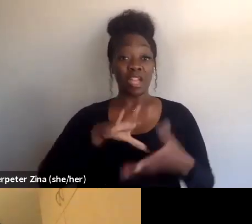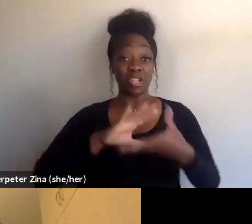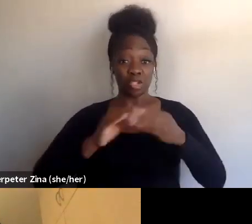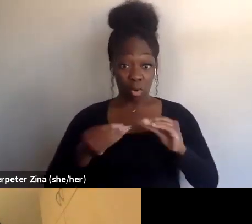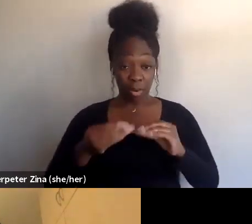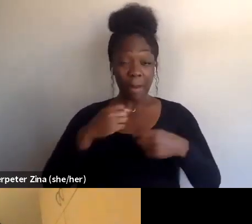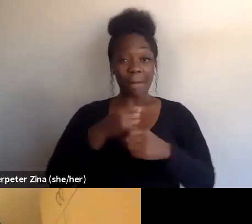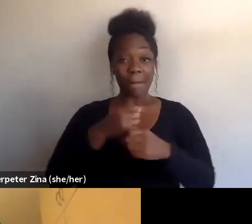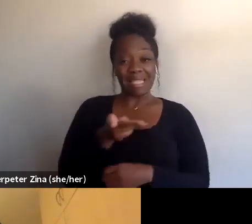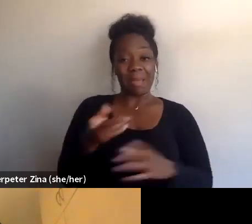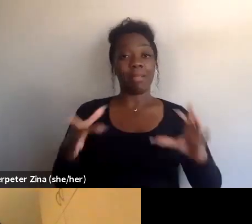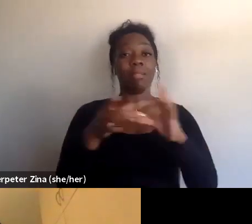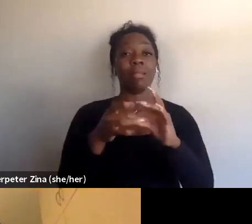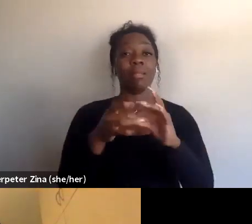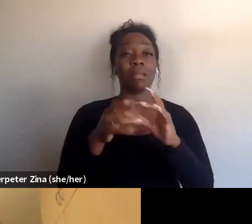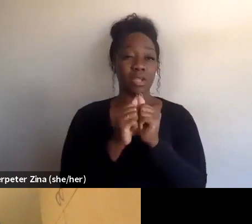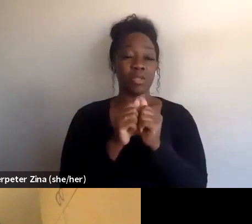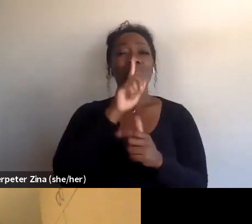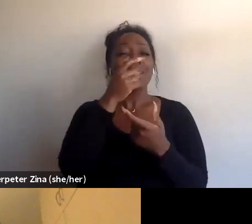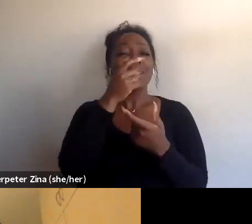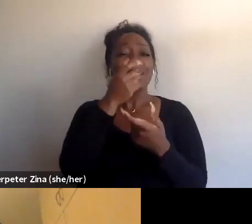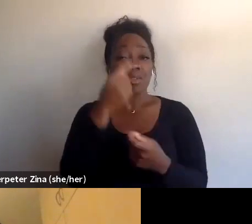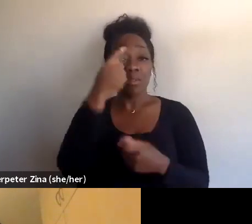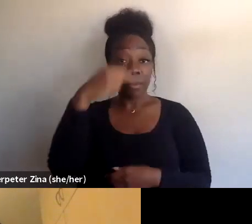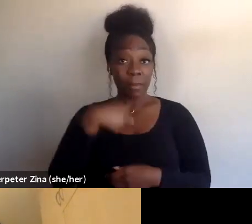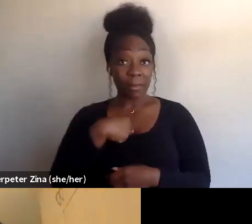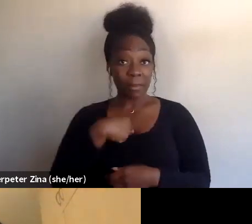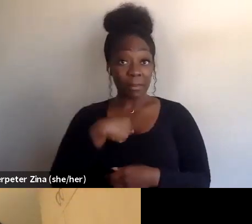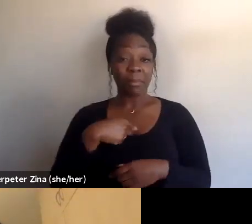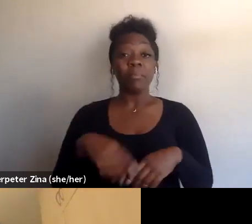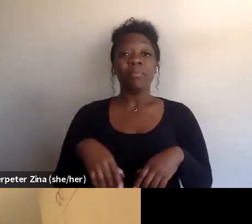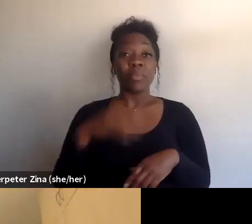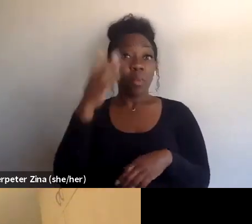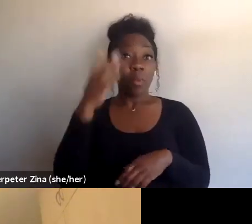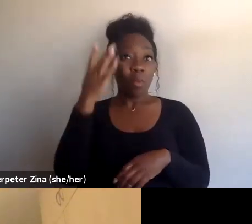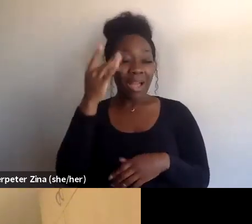And this was interesting for me because it was a way of devising